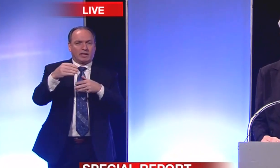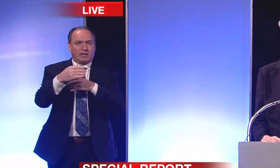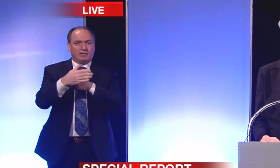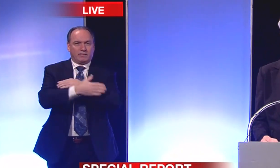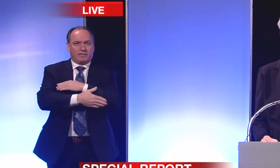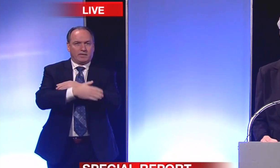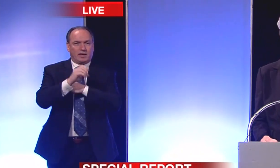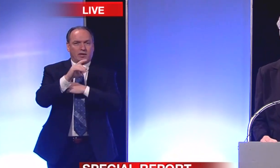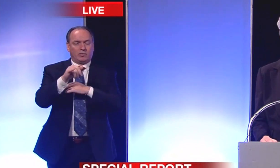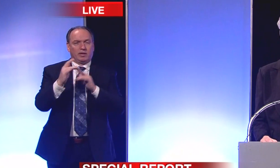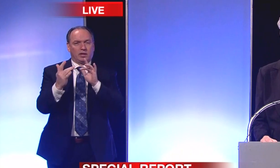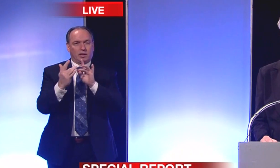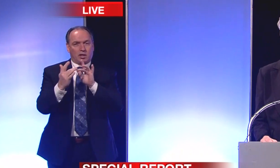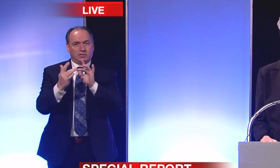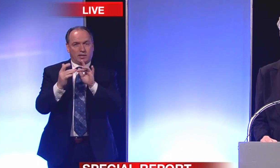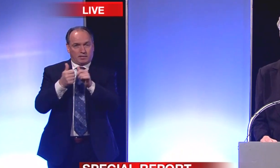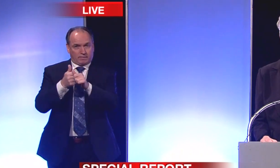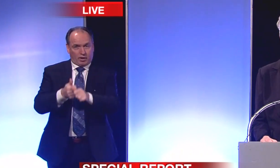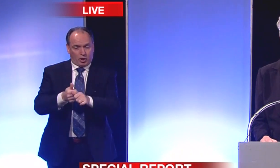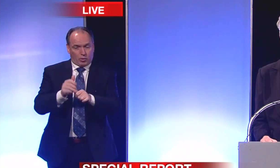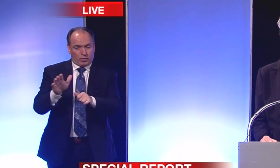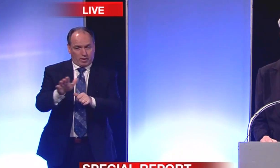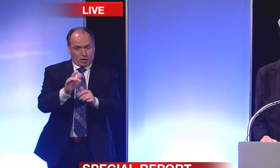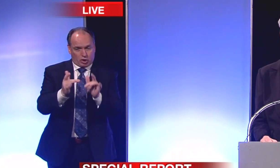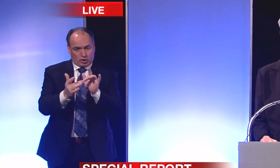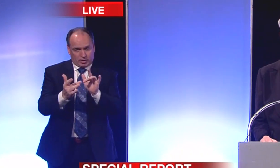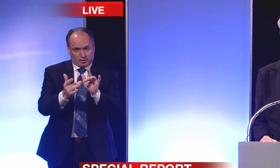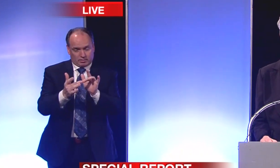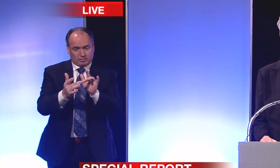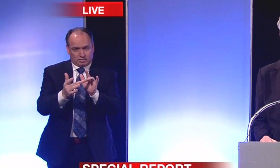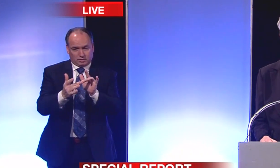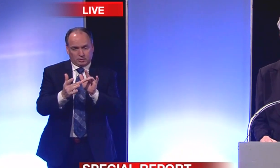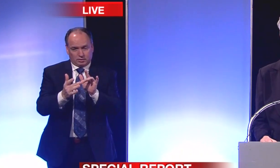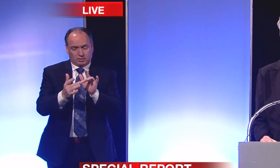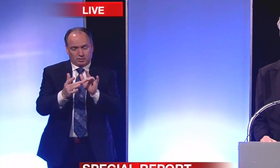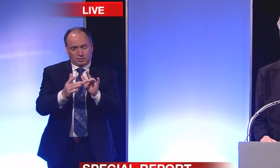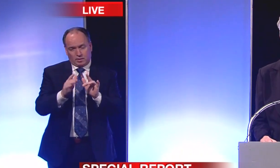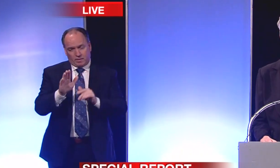EARLY 30s AND THEY HAD RECENTLY TRAVELED OUTSIDE OF ERIE COUNTY.